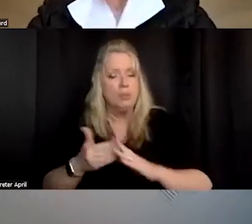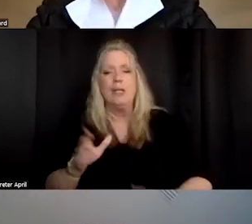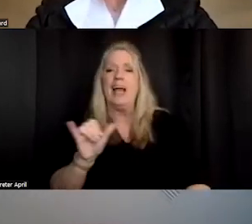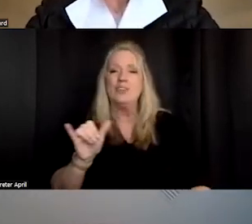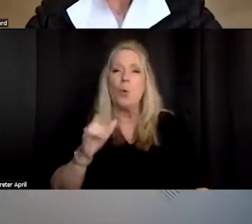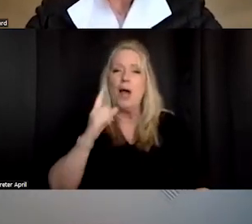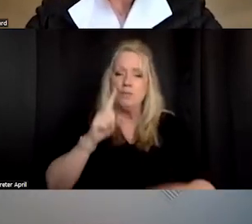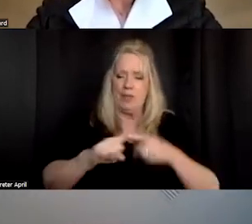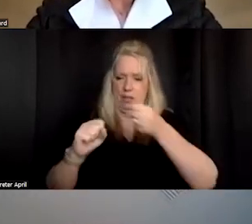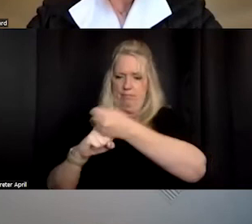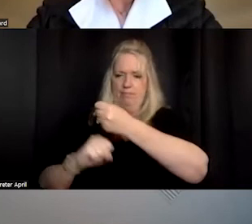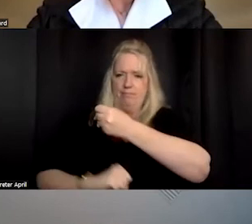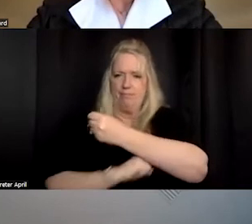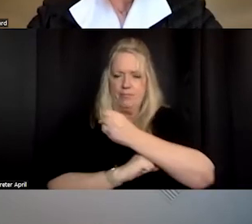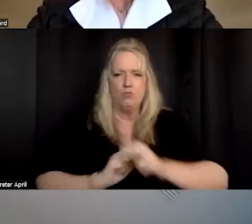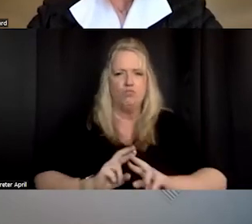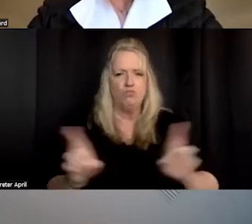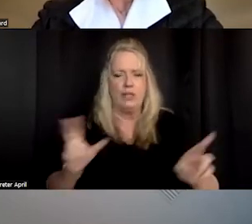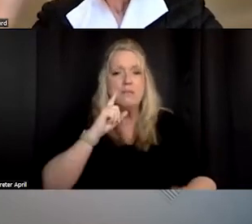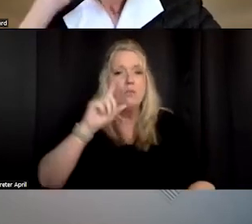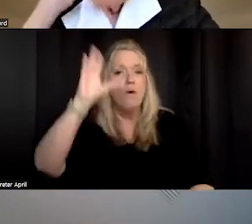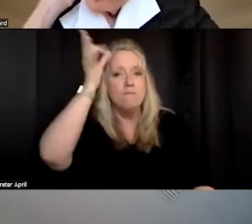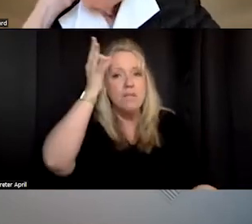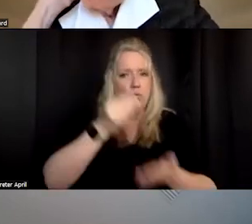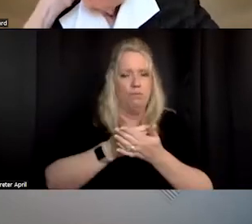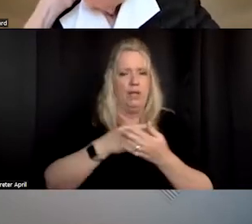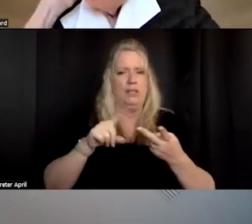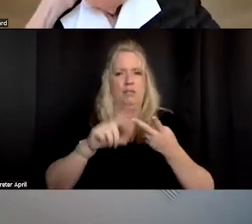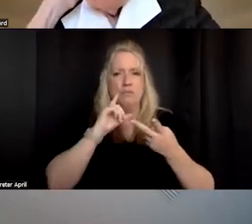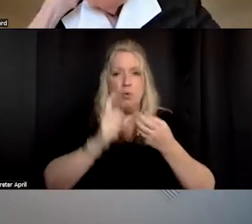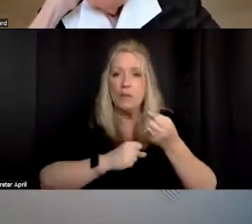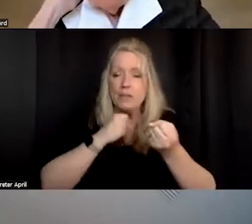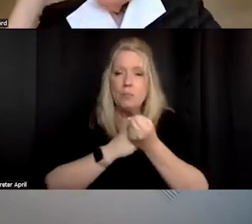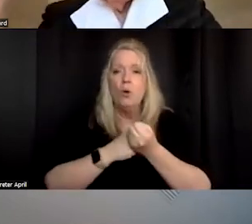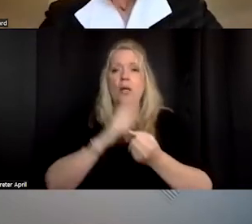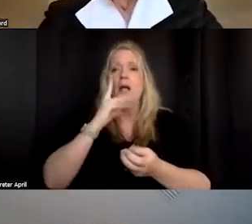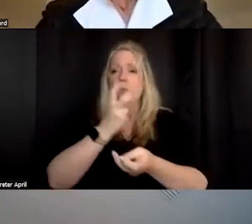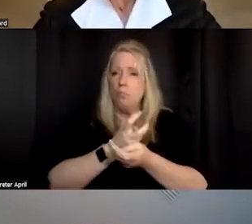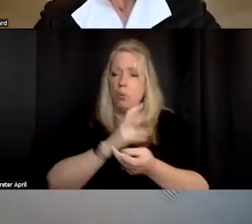THE GROUND WORK FOR THE FEDERAL FUNDING, FOR THE SUPPORT, THE POISON CENTERS GOT OVER THE YEARS.